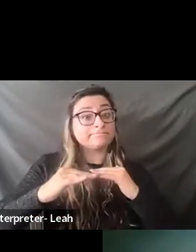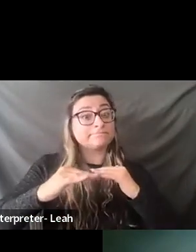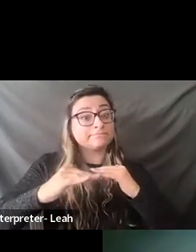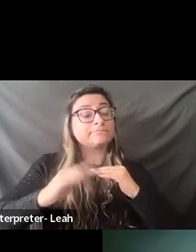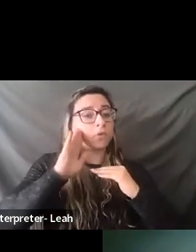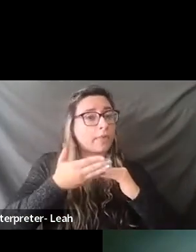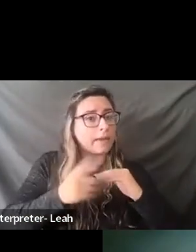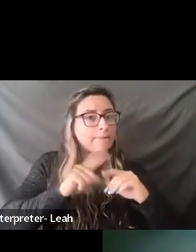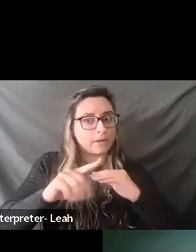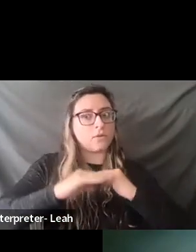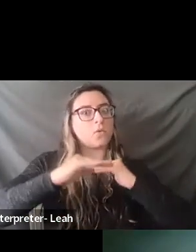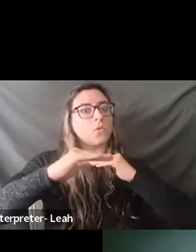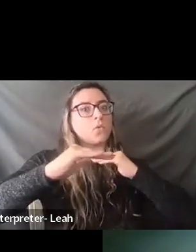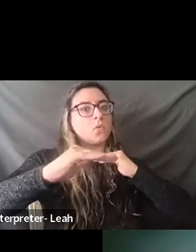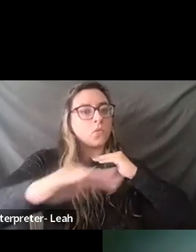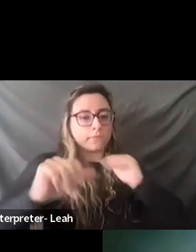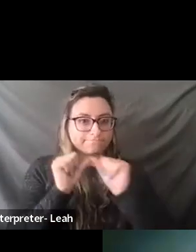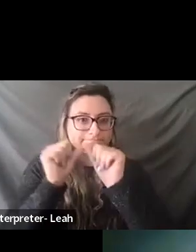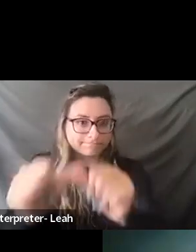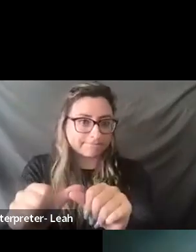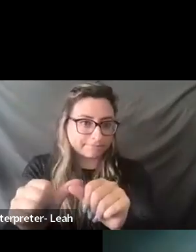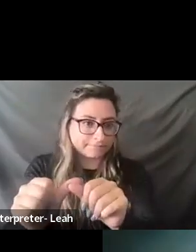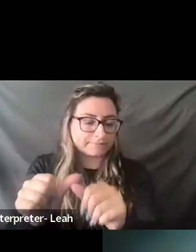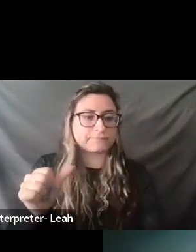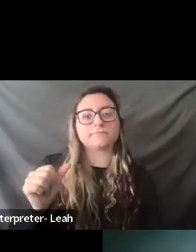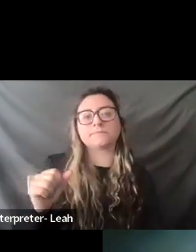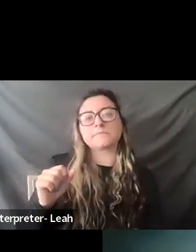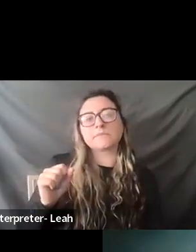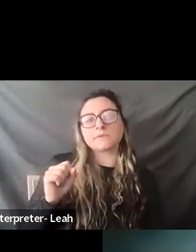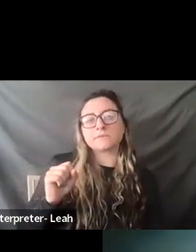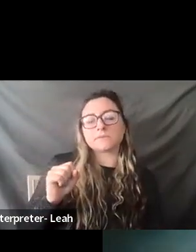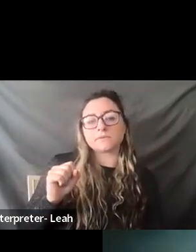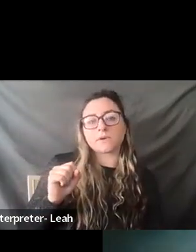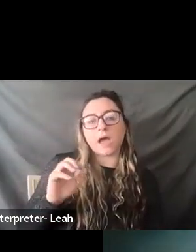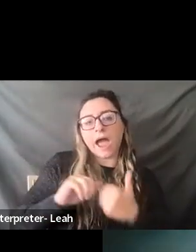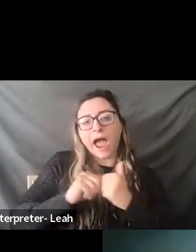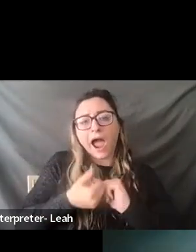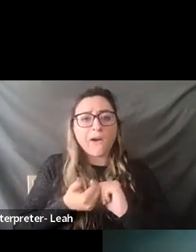So like I said, Pat, it's putting in that legwork, expecting it to take some time, and knowing that what you are doing, those investments in those relationships have a ripple effect that is explosively exacerbated in a disaster.